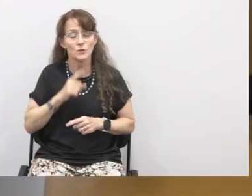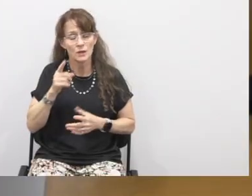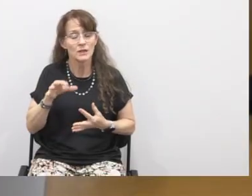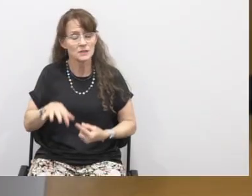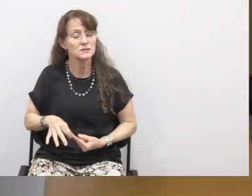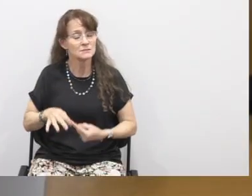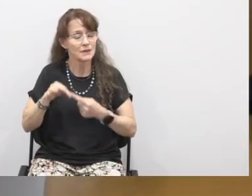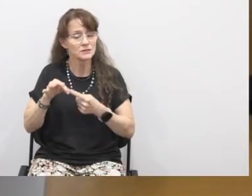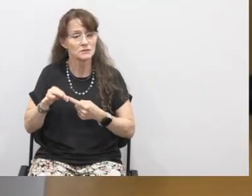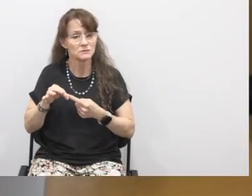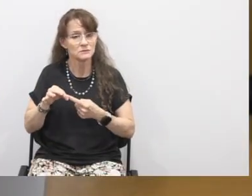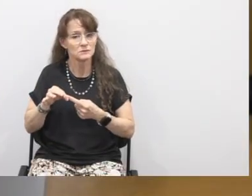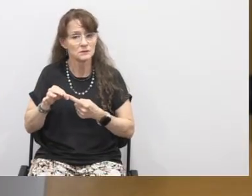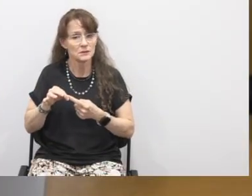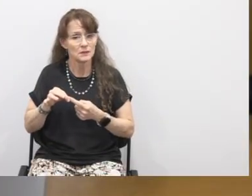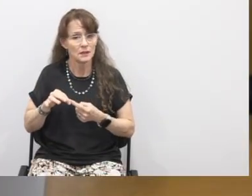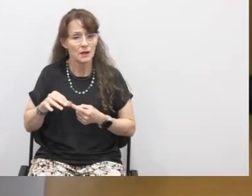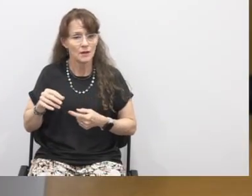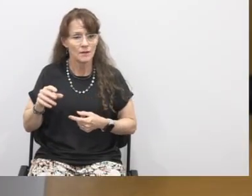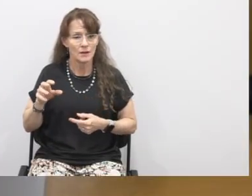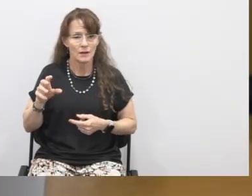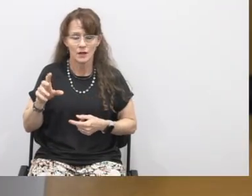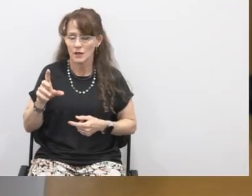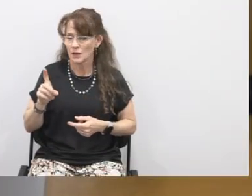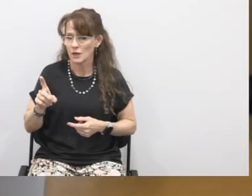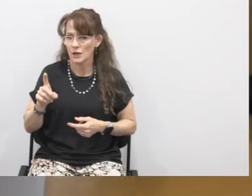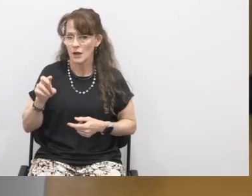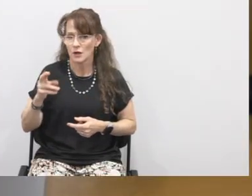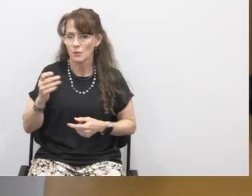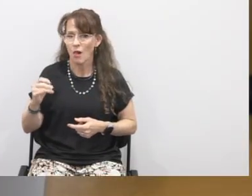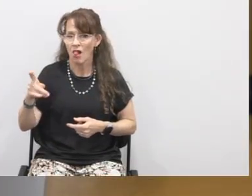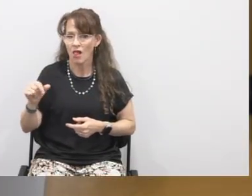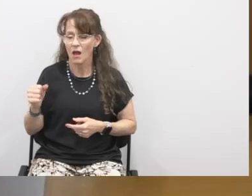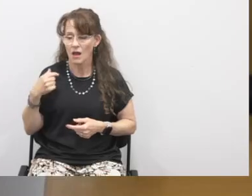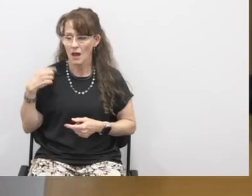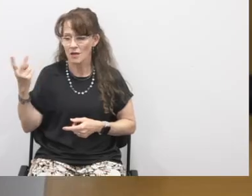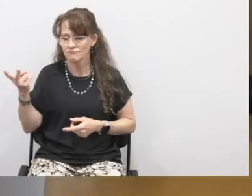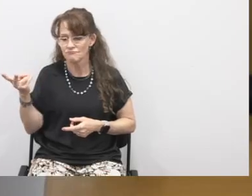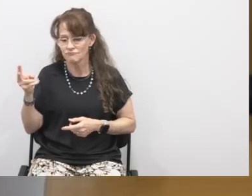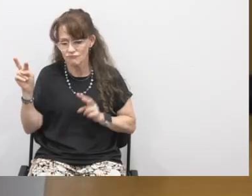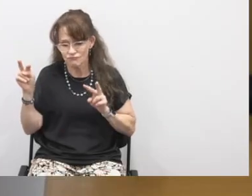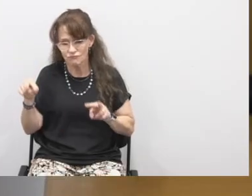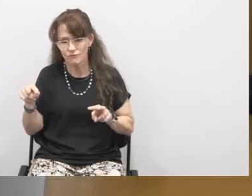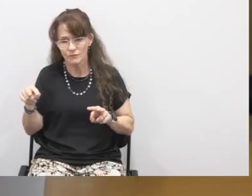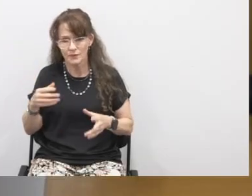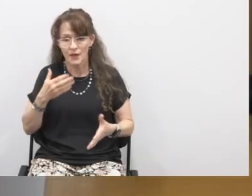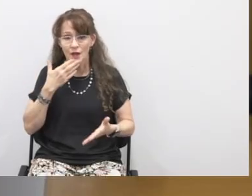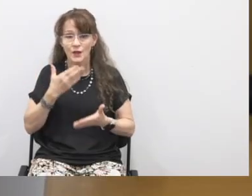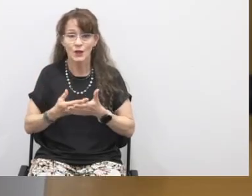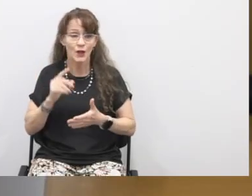what Dr. Twal and I got to be there to see the launch day. You had good candy too, I have to say.